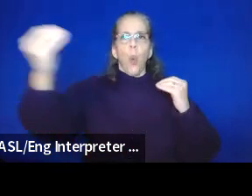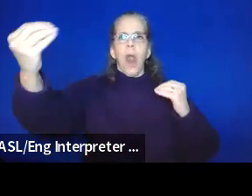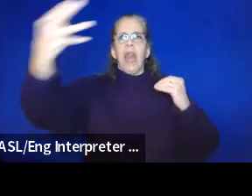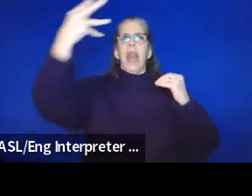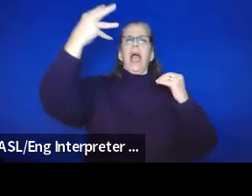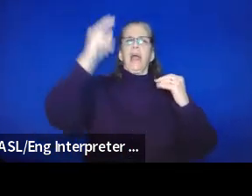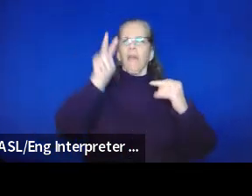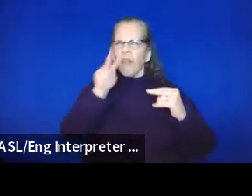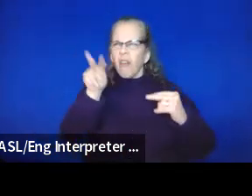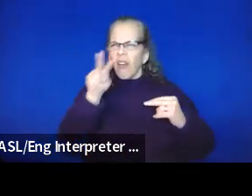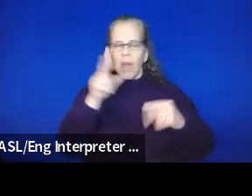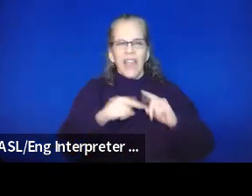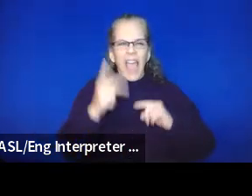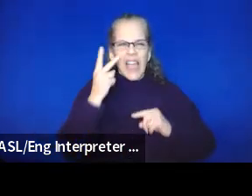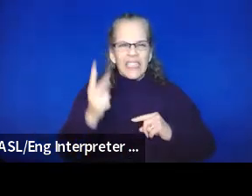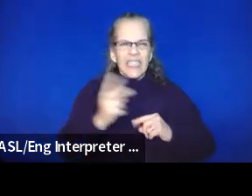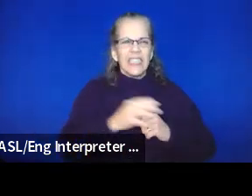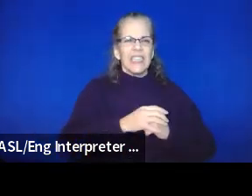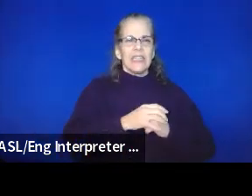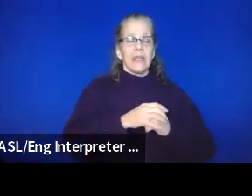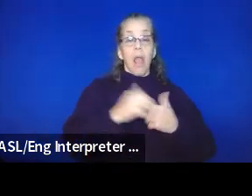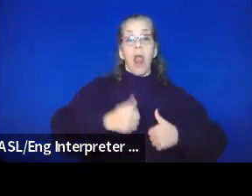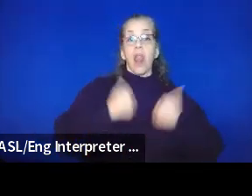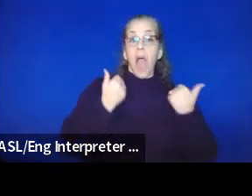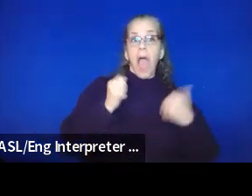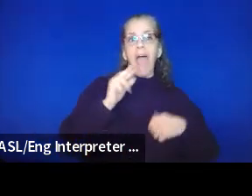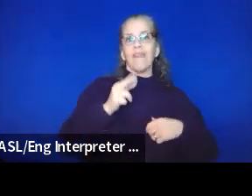read. Use live or auto captions, if they're available.